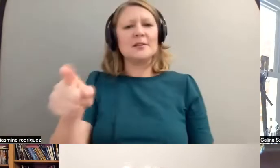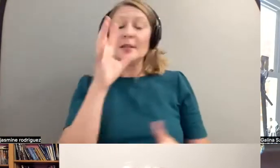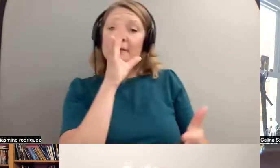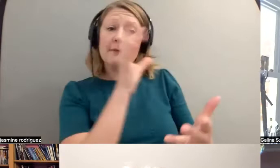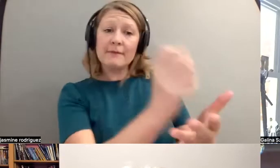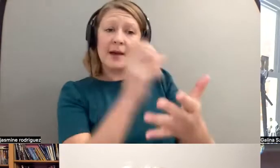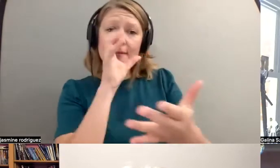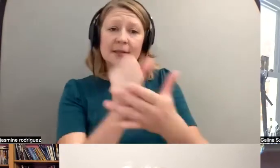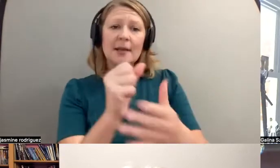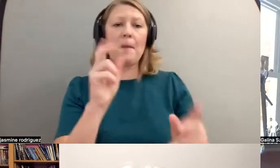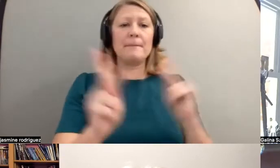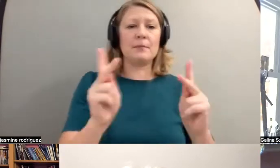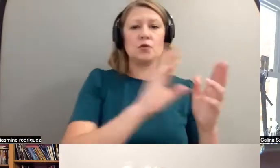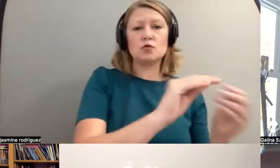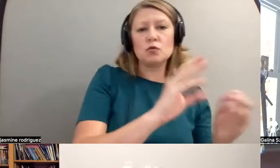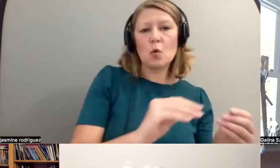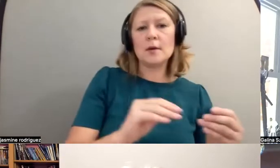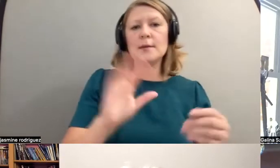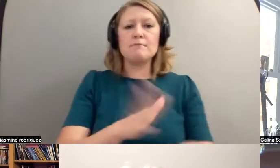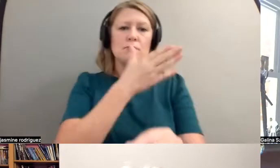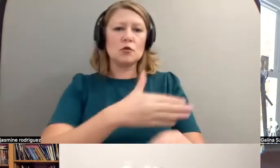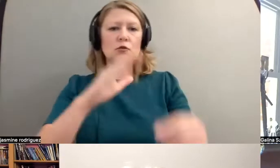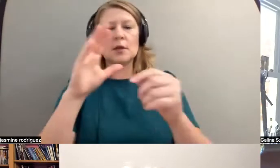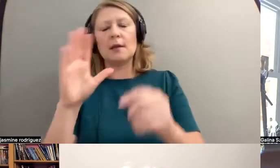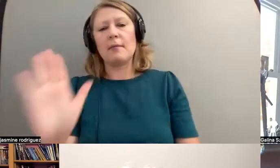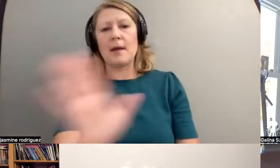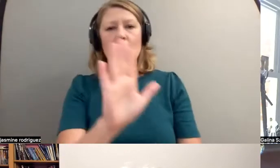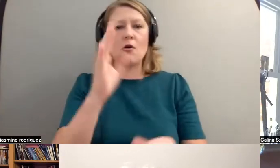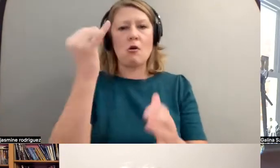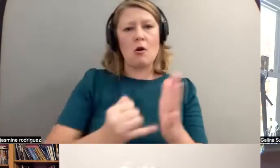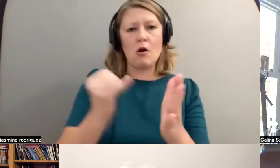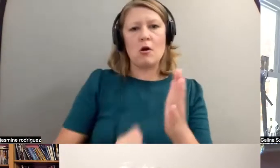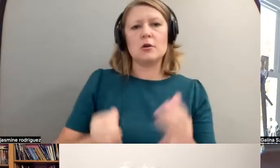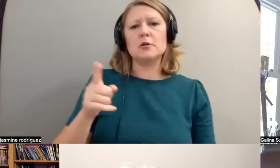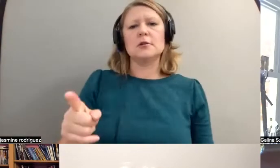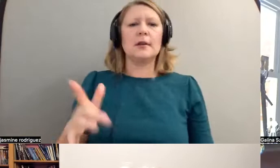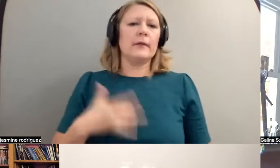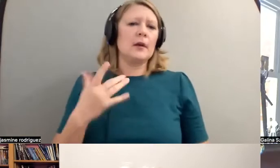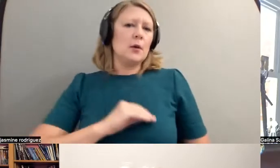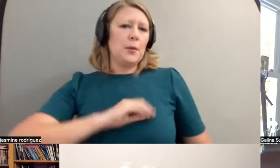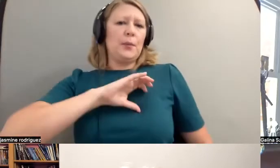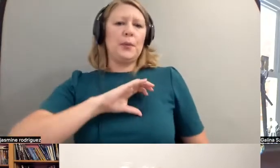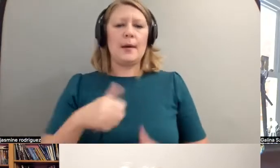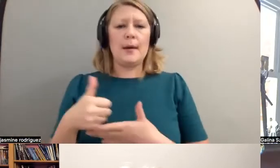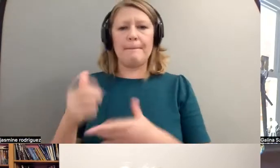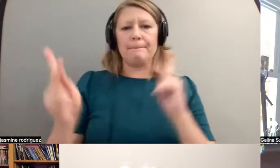art. The creative process gives her feelings of joy, and she is gratified when helping people connect to themselves and others